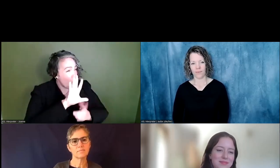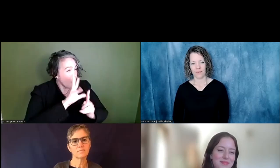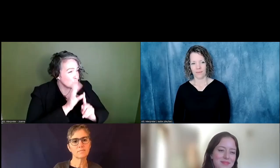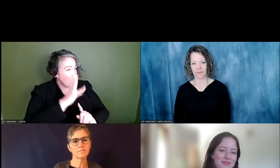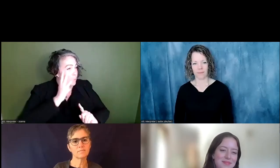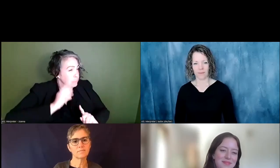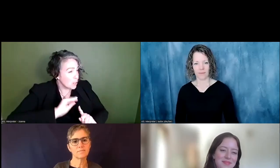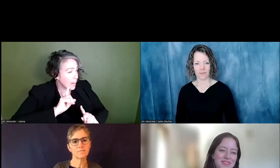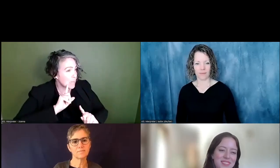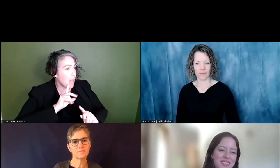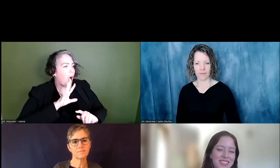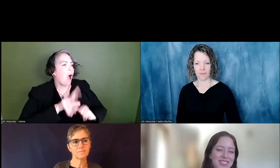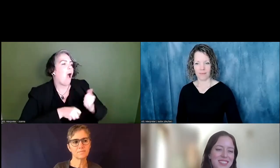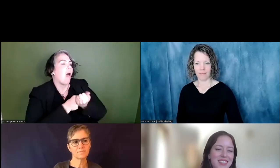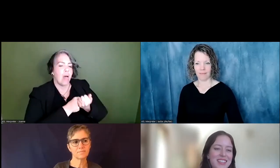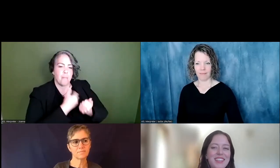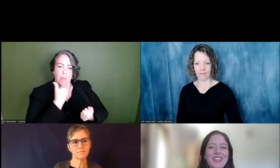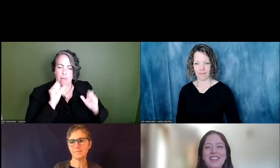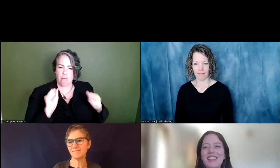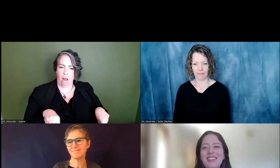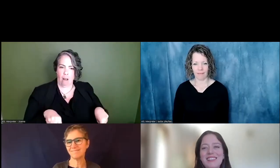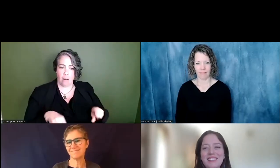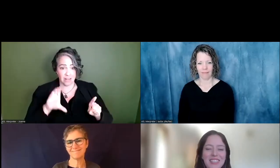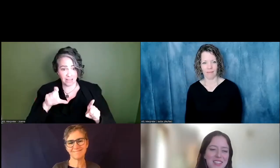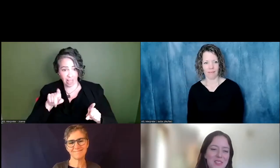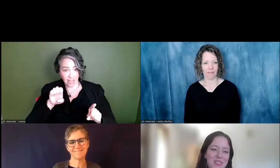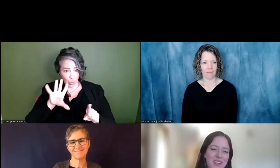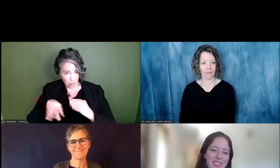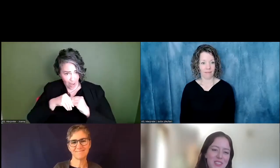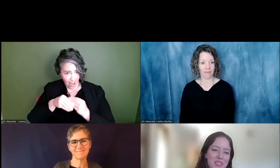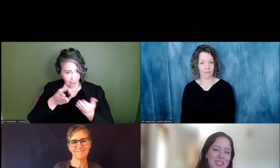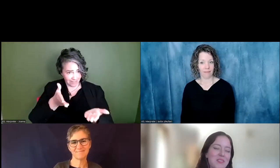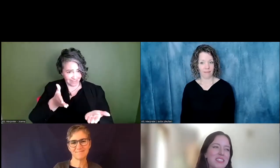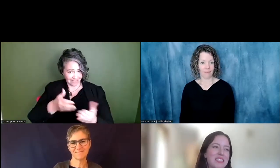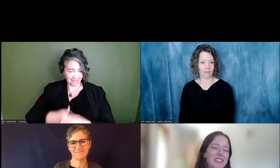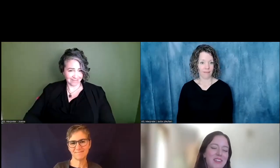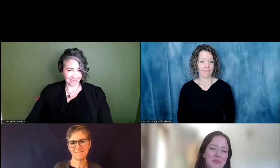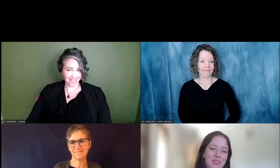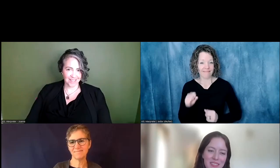that or do we move on to the next question, Val? No, thank you Scotty, actually, that was a little